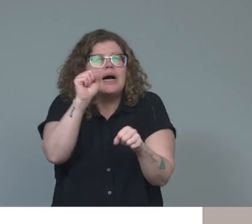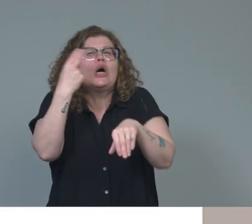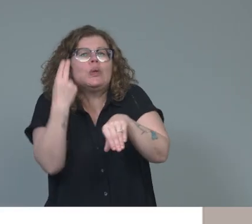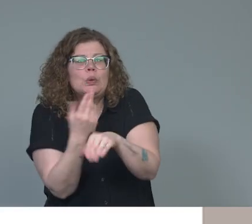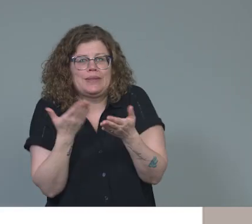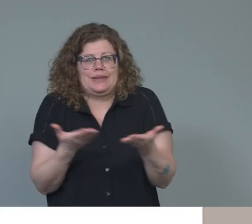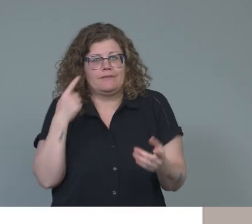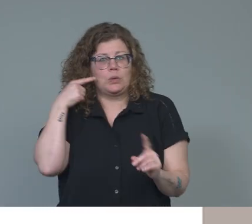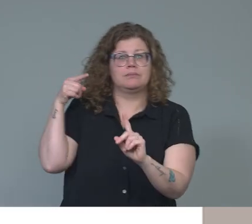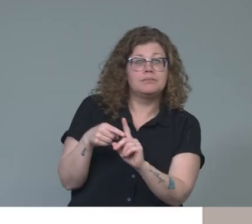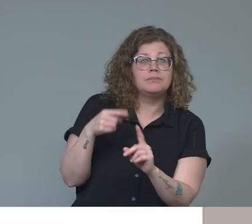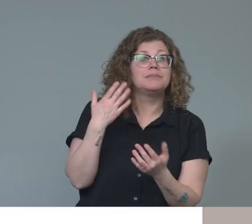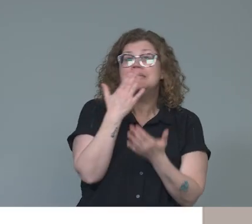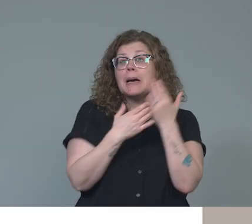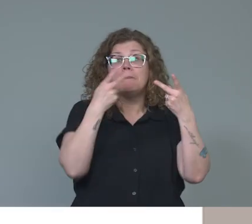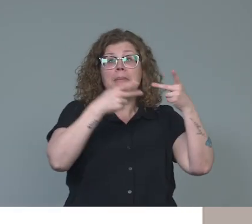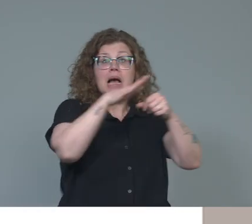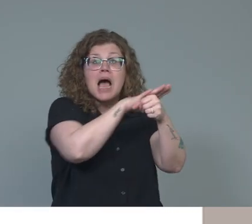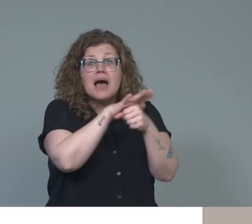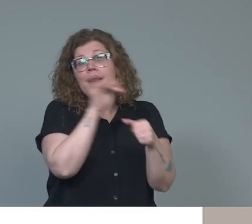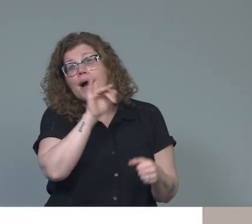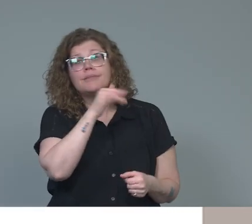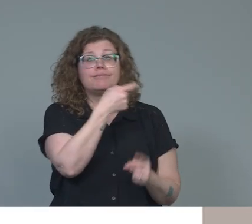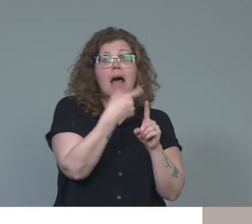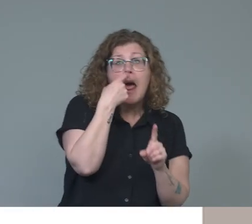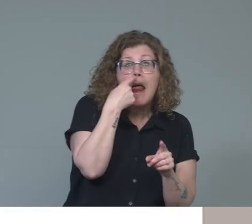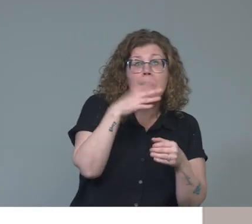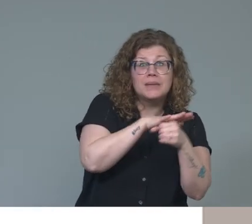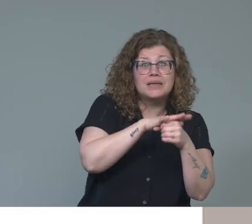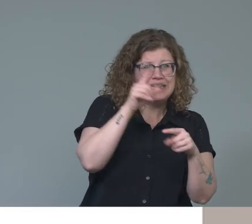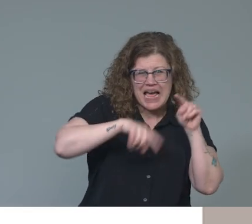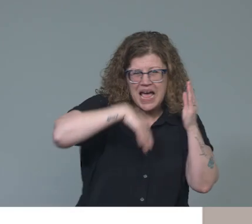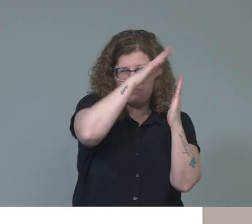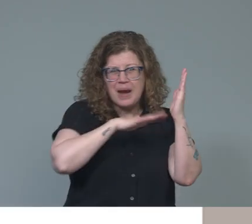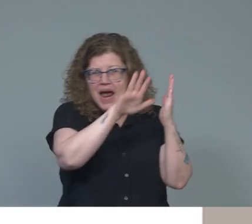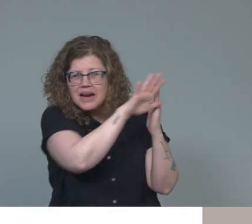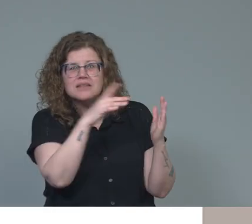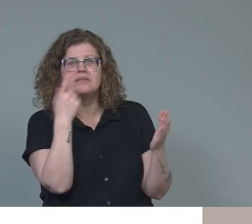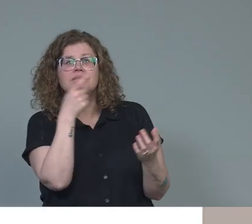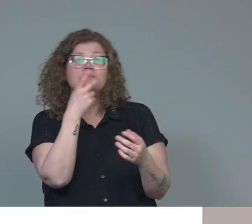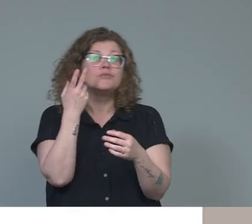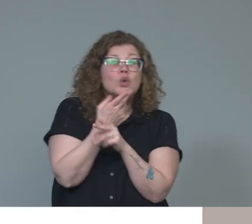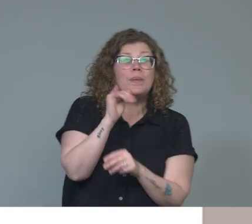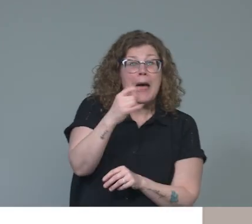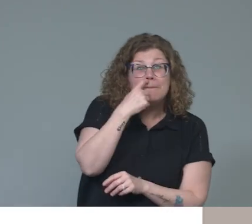spray paint or it's house paint or it's acrylic or oil paint, how you prime, how you cover, what other media